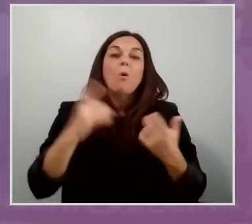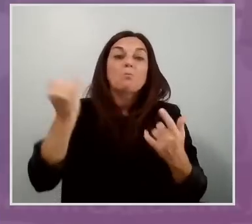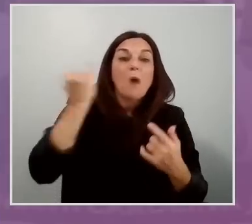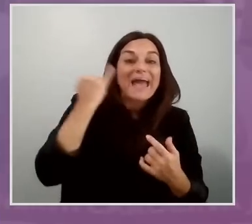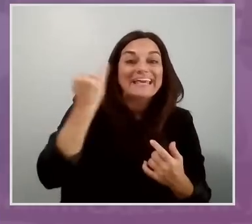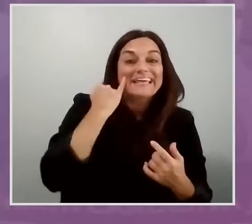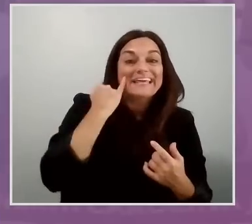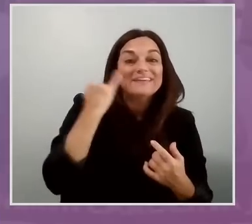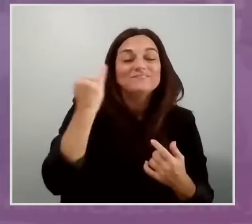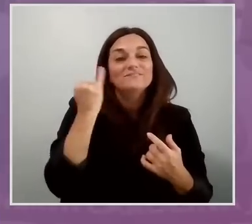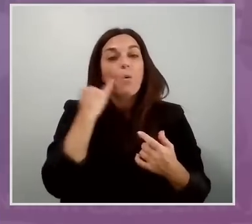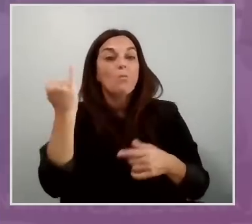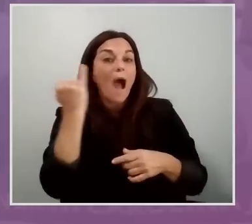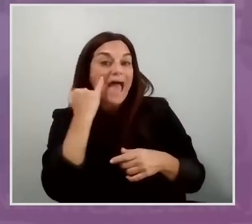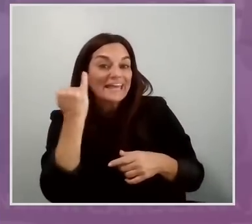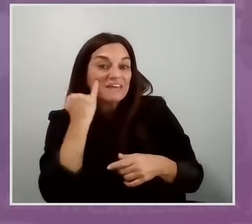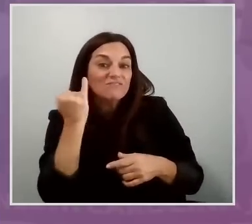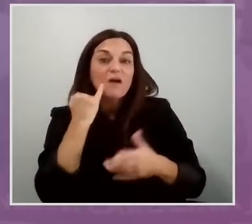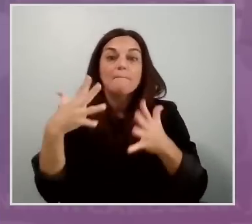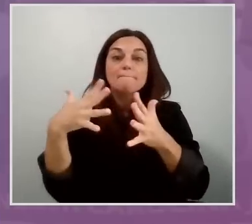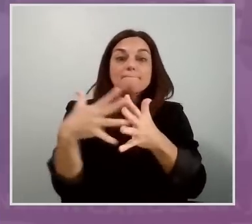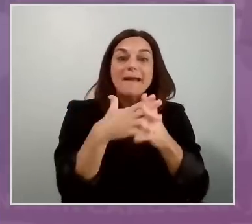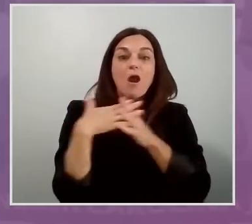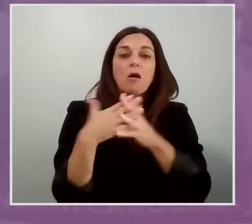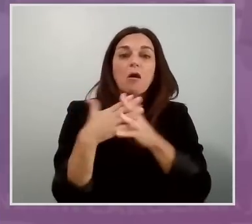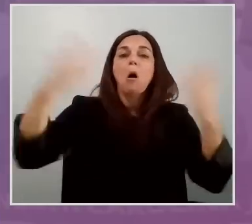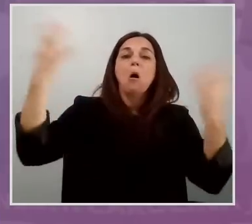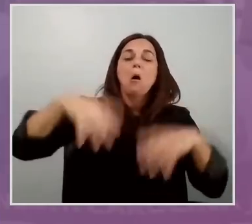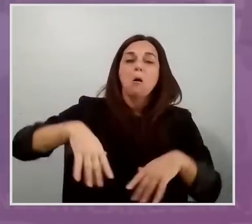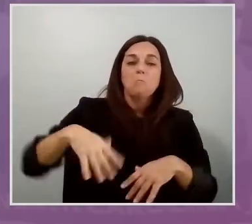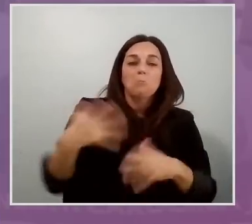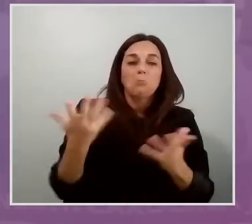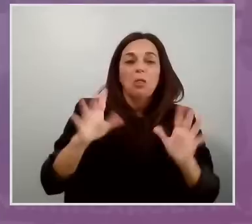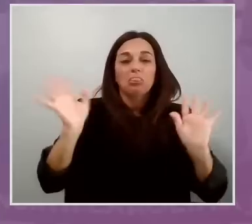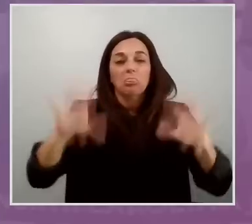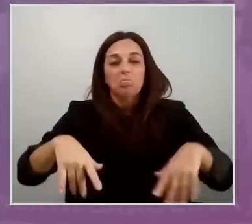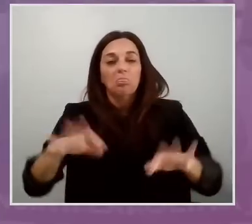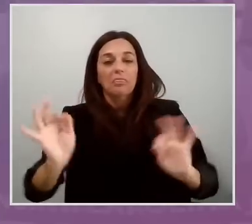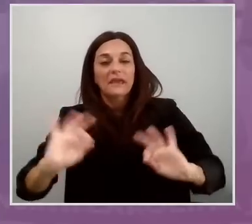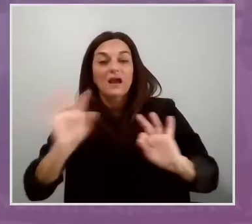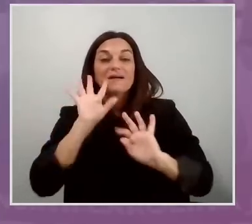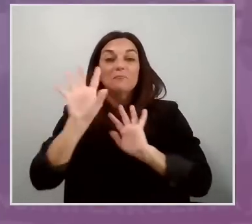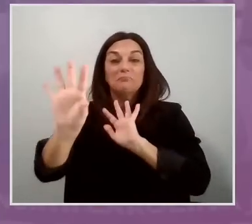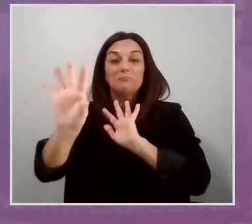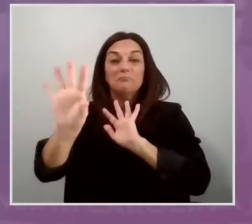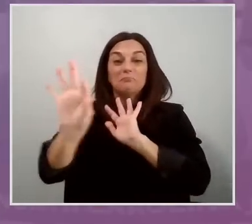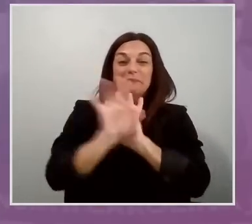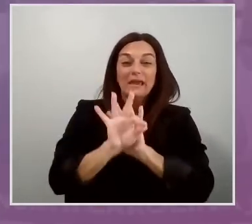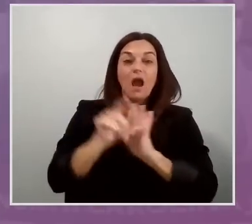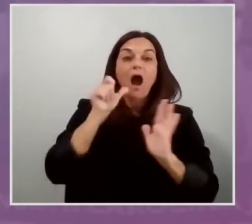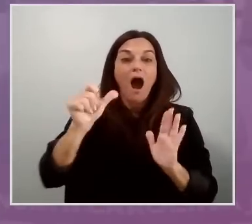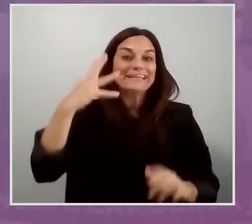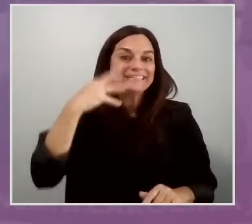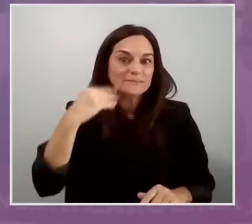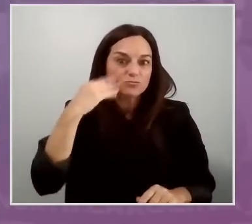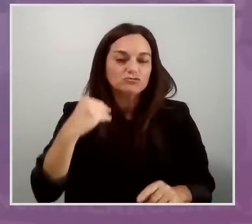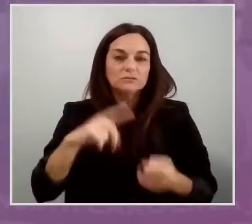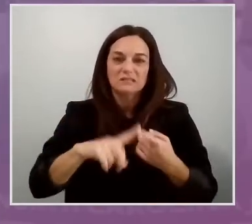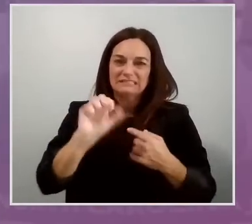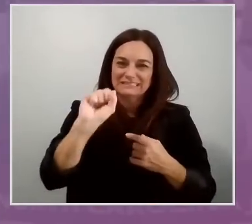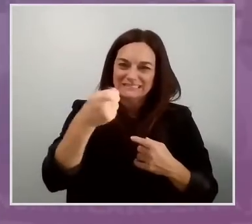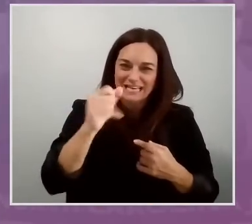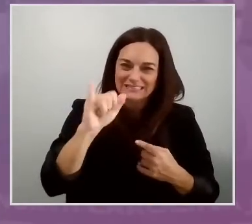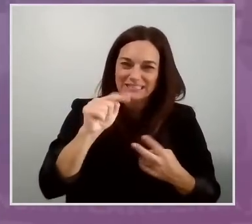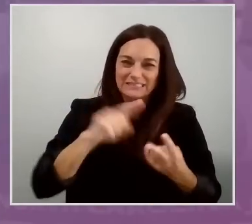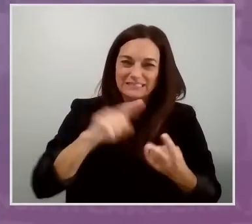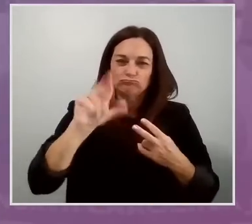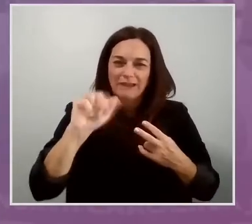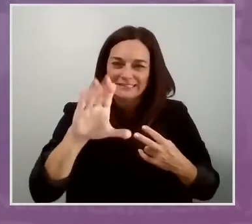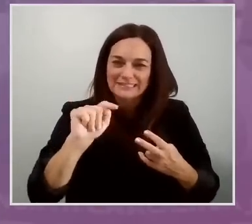OH YES, WE HAVE ANSWERED THE